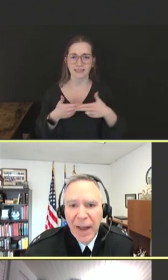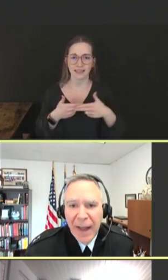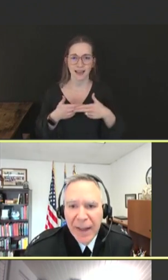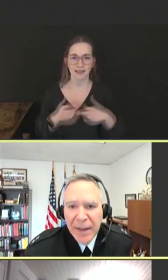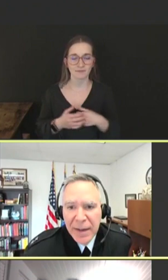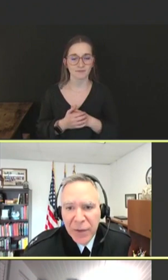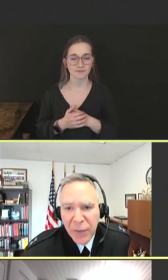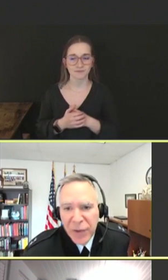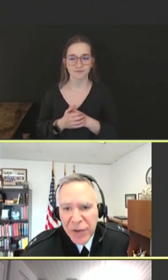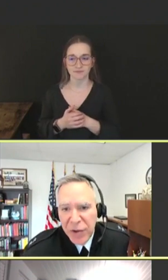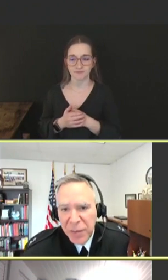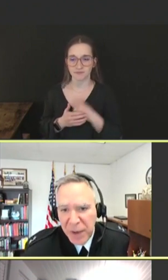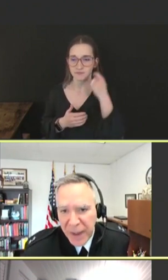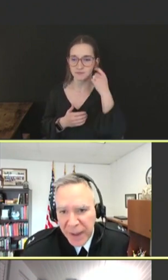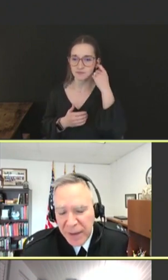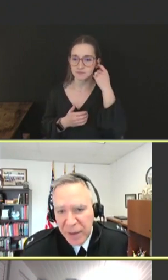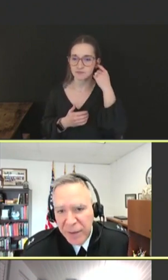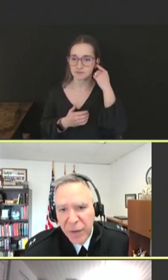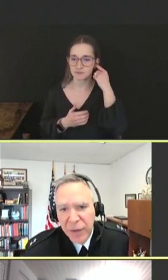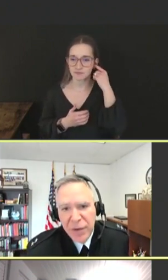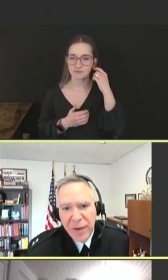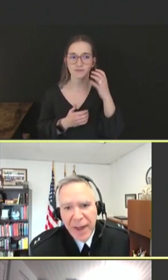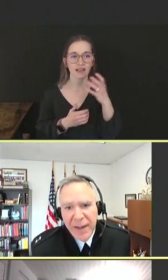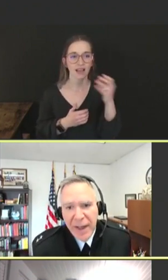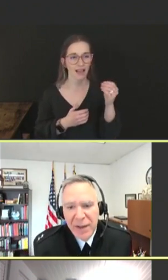And the research plan, I'm going to focus on that next,